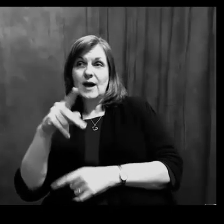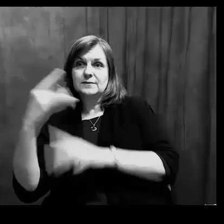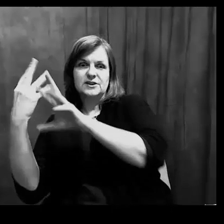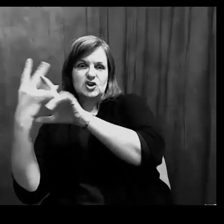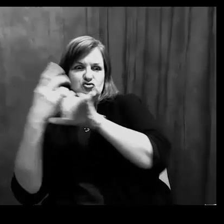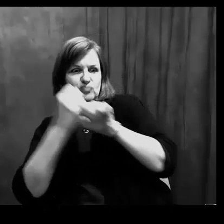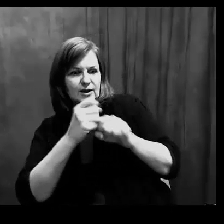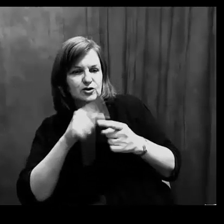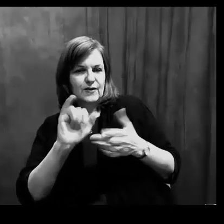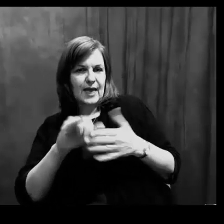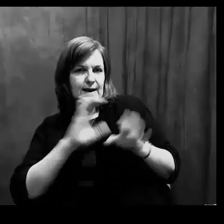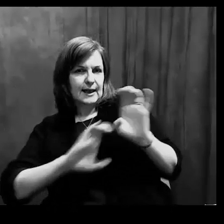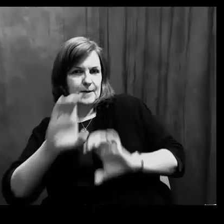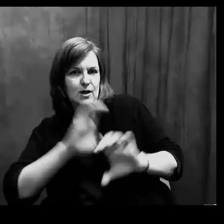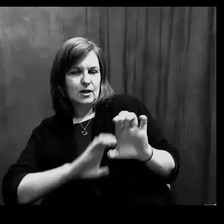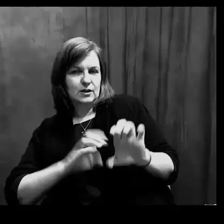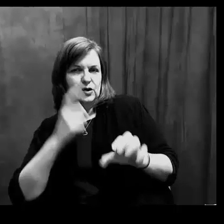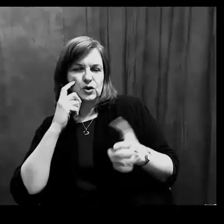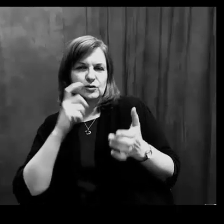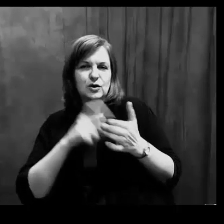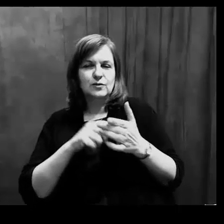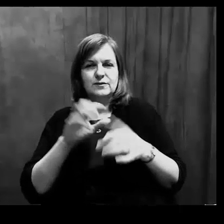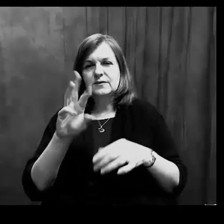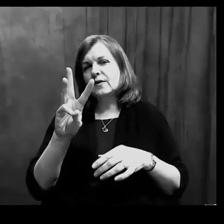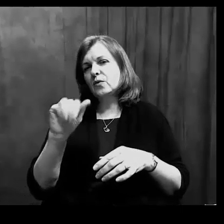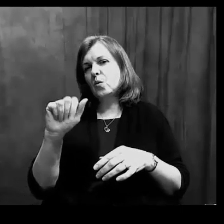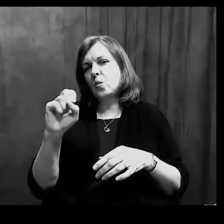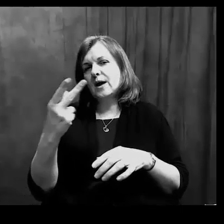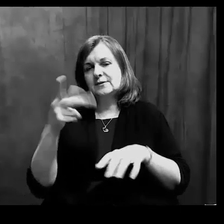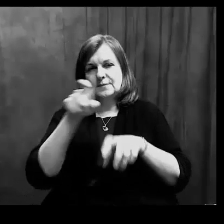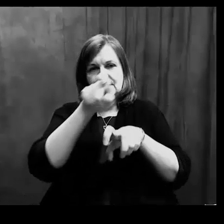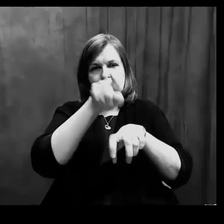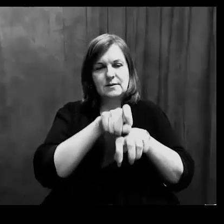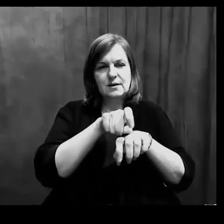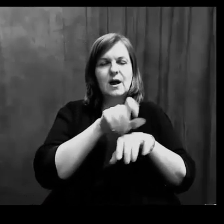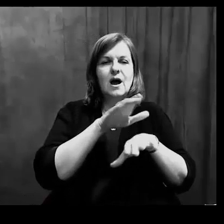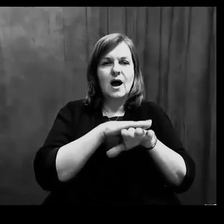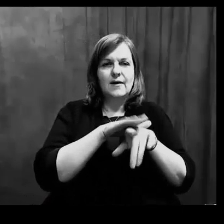OK? and you see here this wasp sitting on the back of the caterpillar